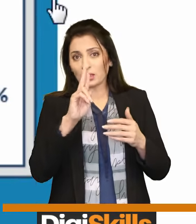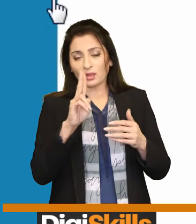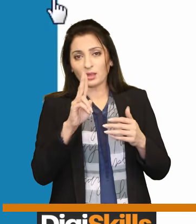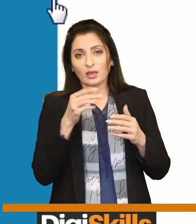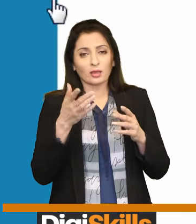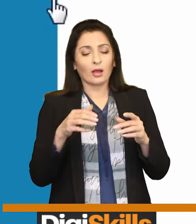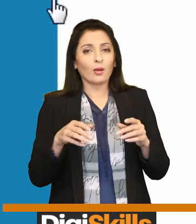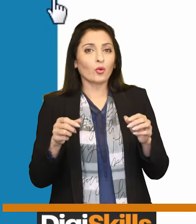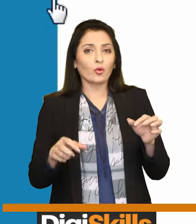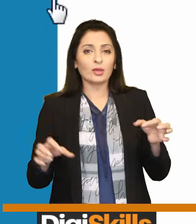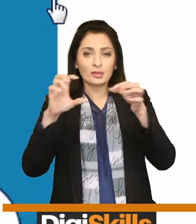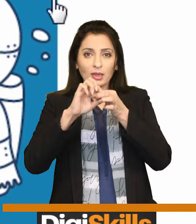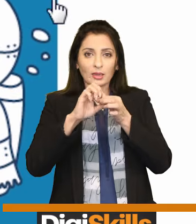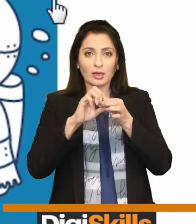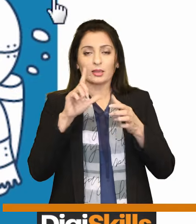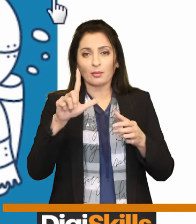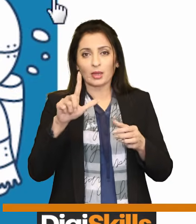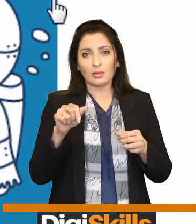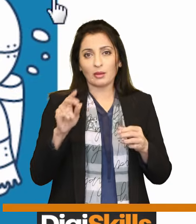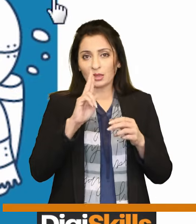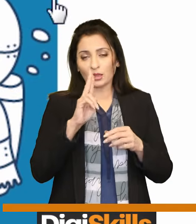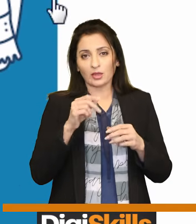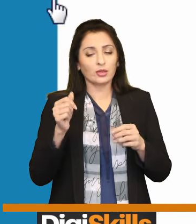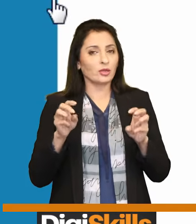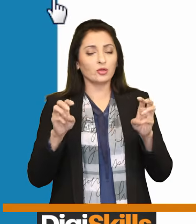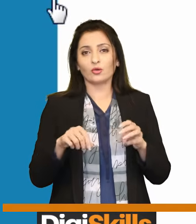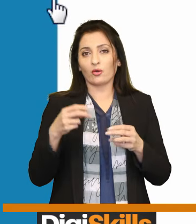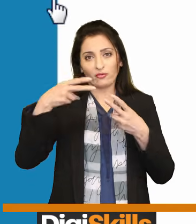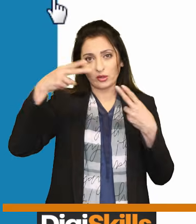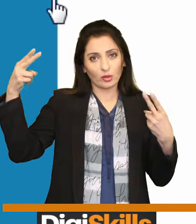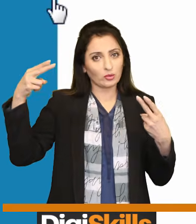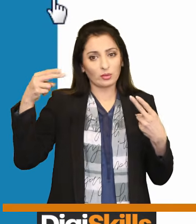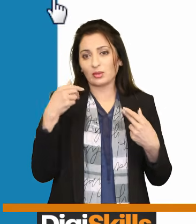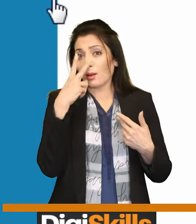And I really want you to go through this link and go through the video I am showing you.